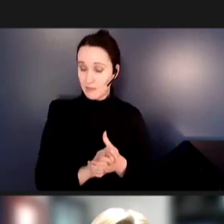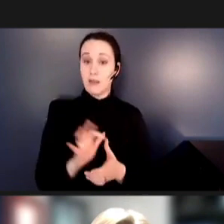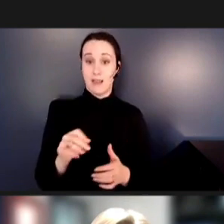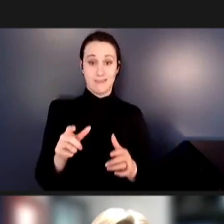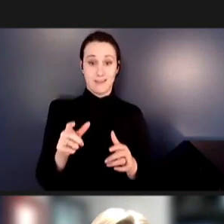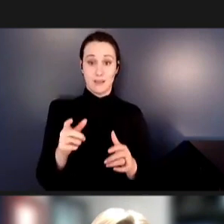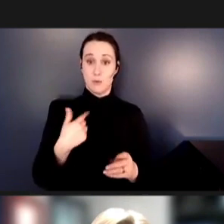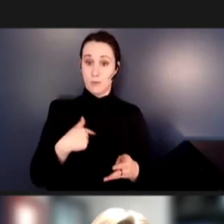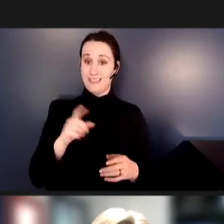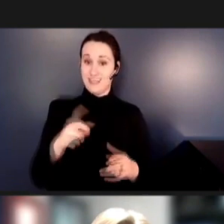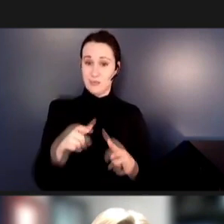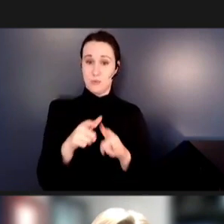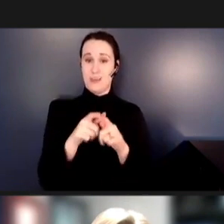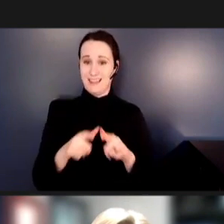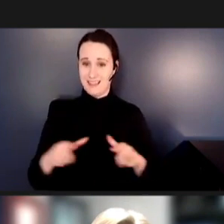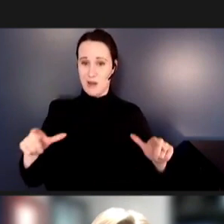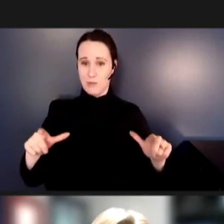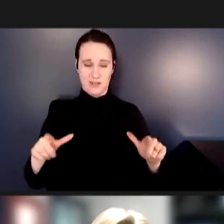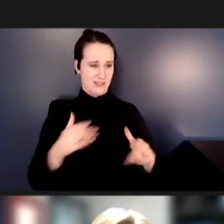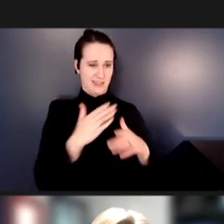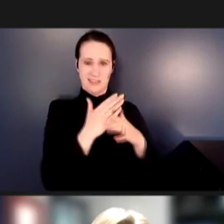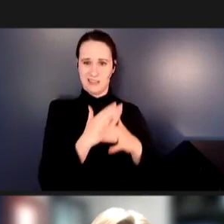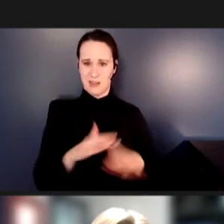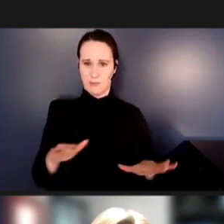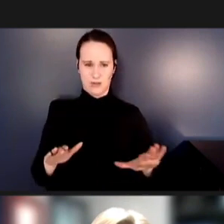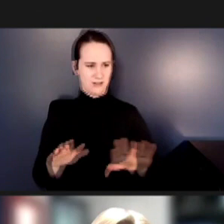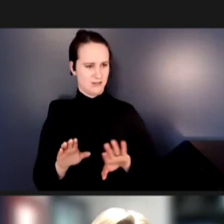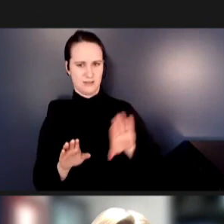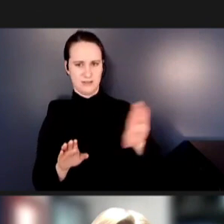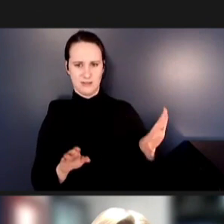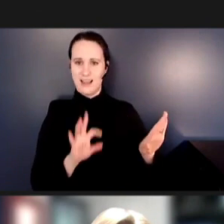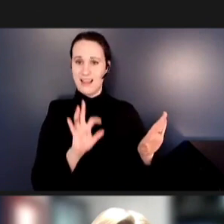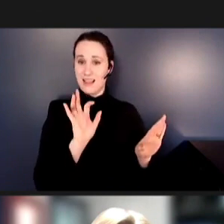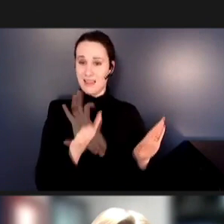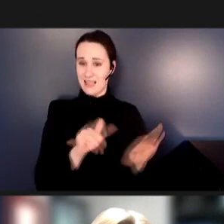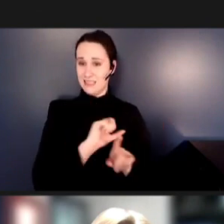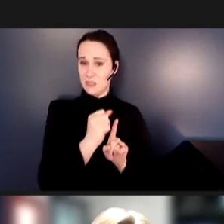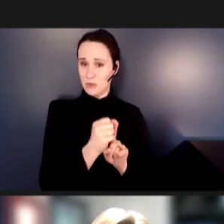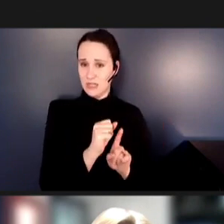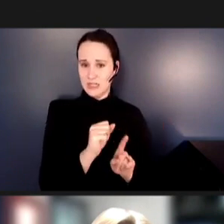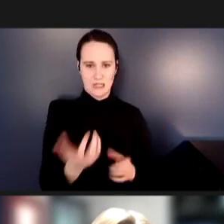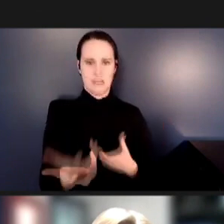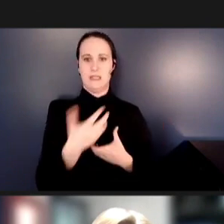separate them from a trait they feel like is inherent to their identity, it suggests and